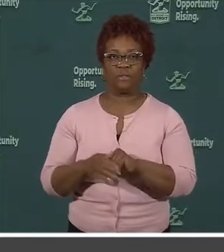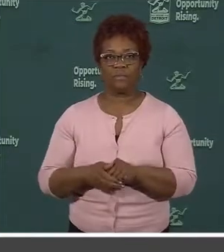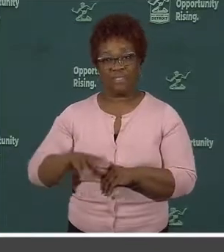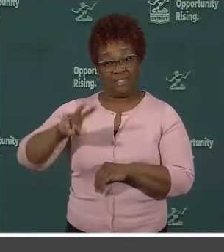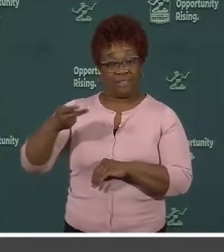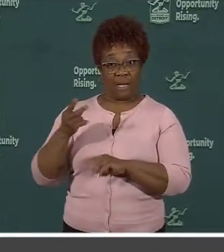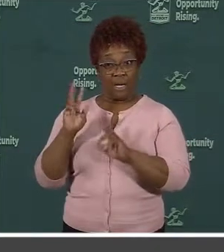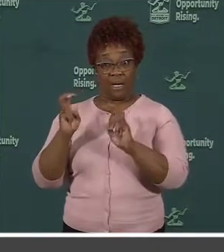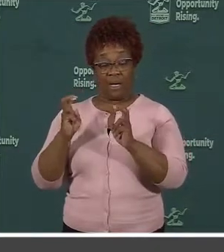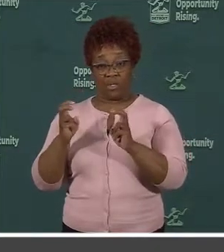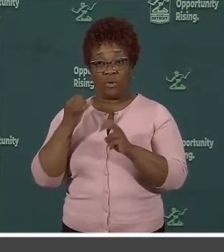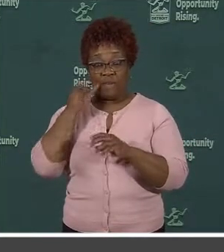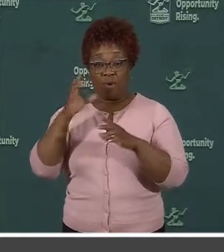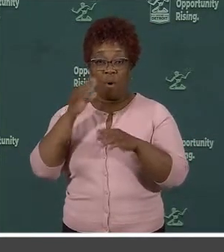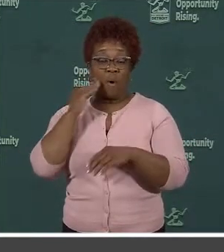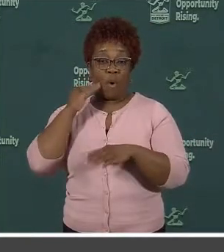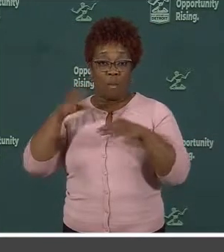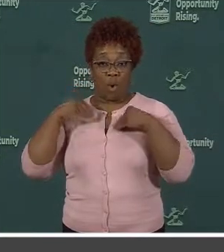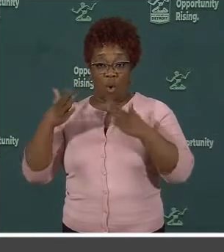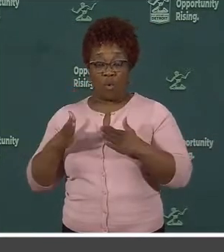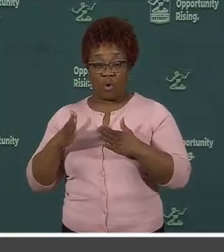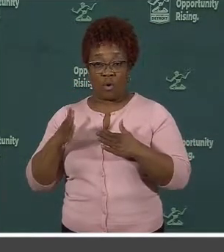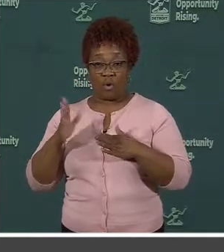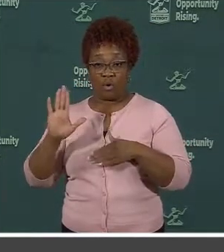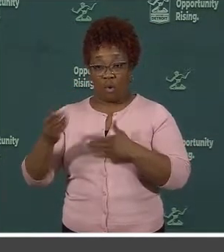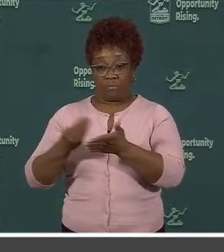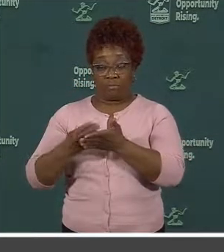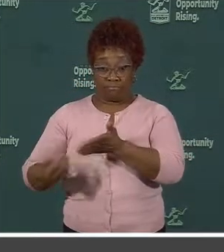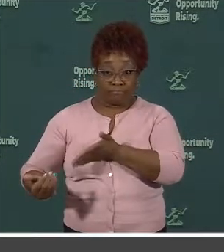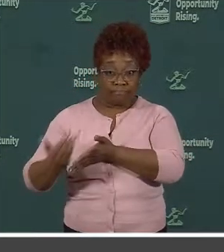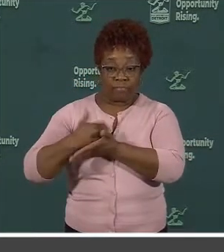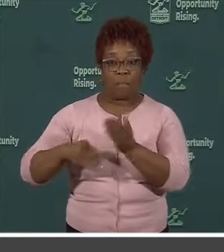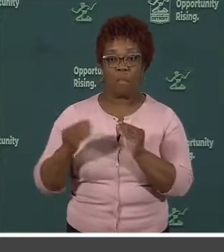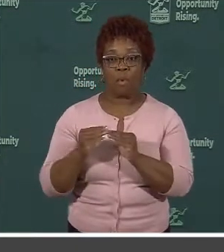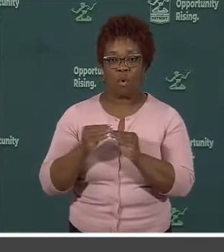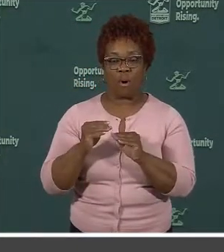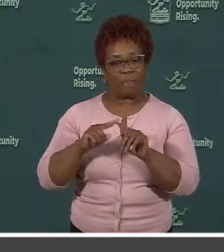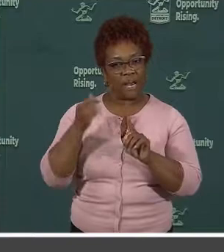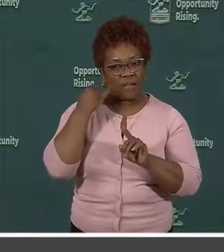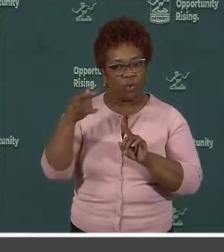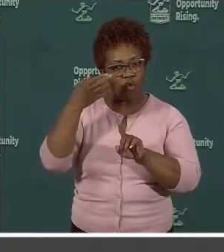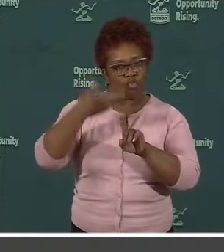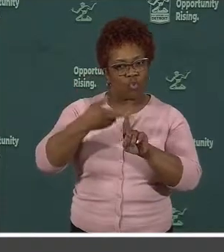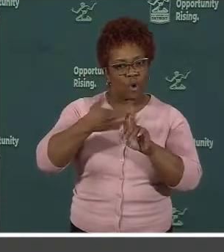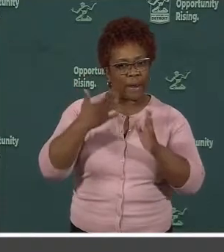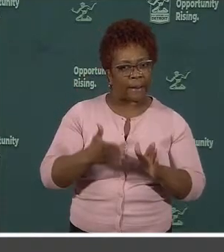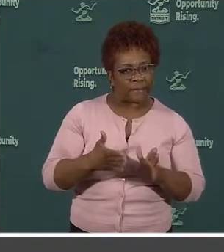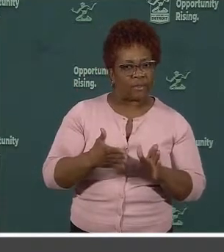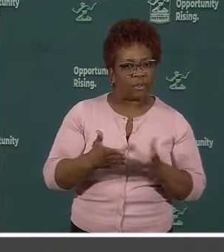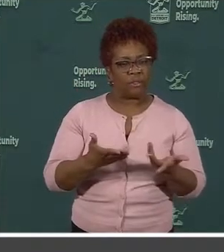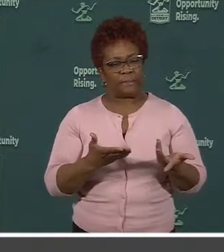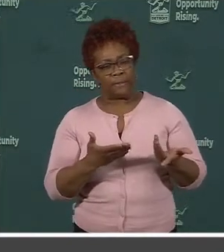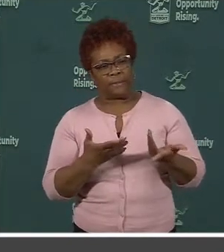YOU'RE A RENTER YOU HAVE THE POTENTIAL OF BEING PUSHED OUT WHAT DO WE DO ABOUT THE FOLKS WHO STAY AND SO WE HAVE MADE A